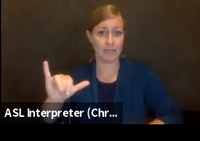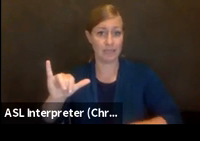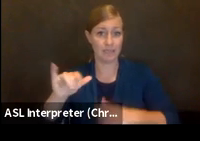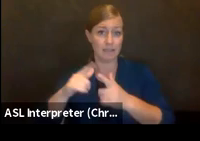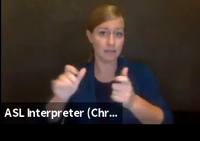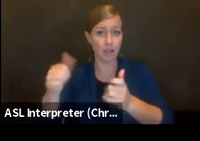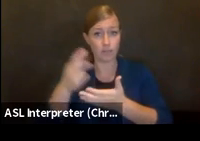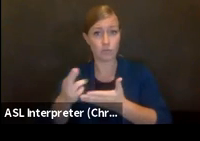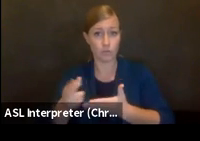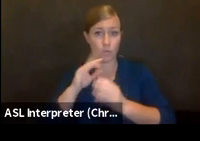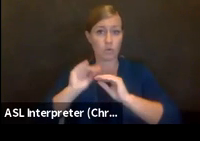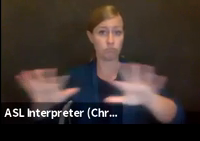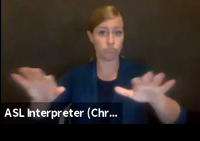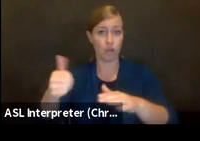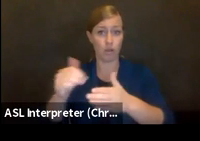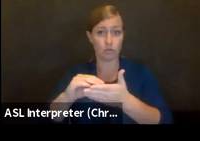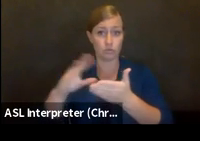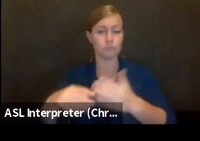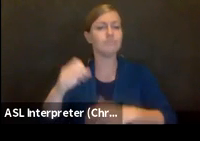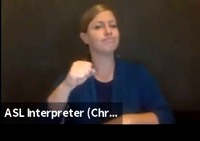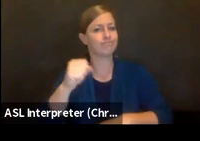ESD 189 - Amy Colburn: Yes, and the edge annuity and some of those